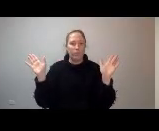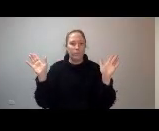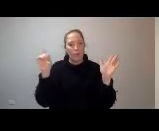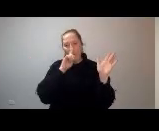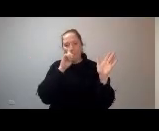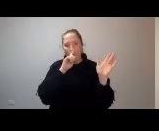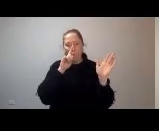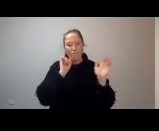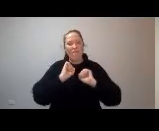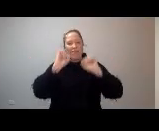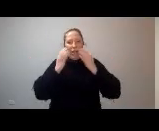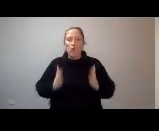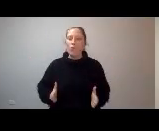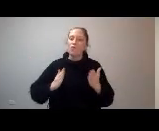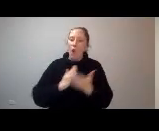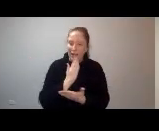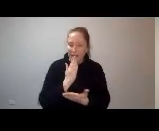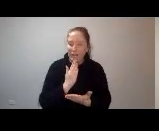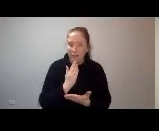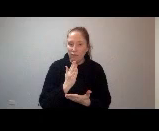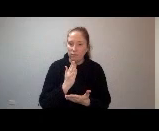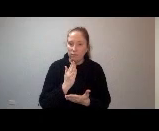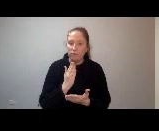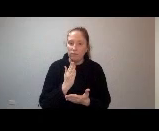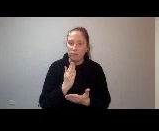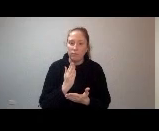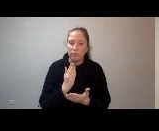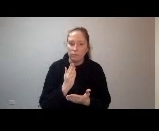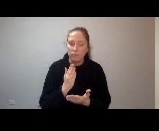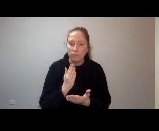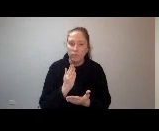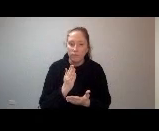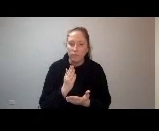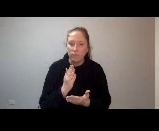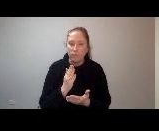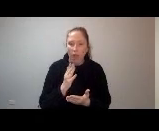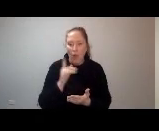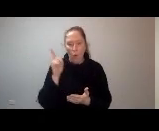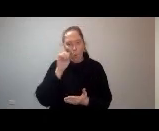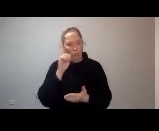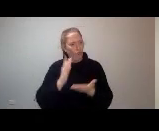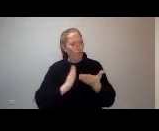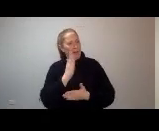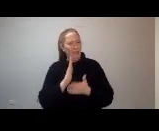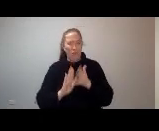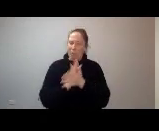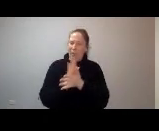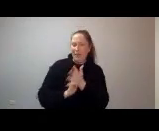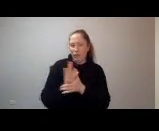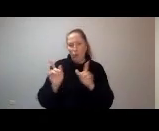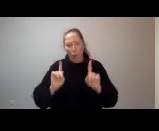We use human rights and this high abstract idea of rights. We sometimes talk about,